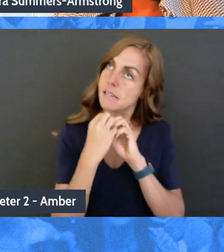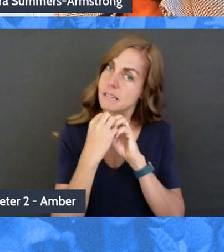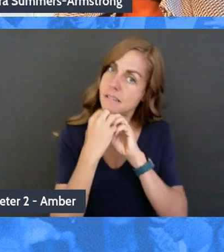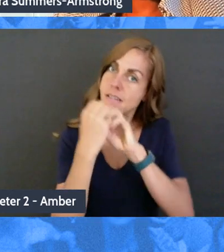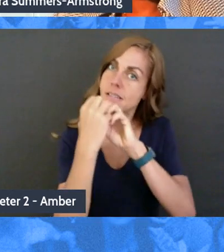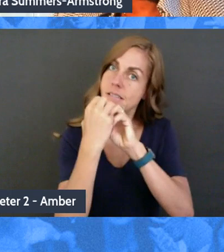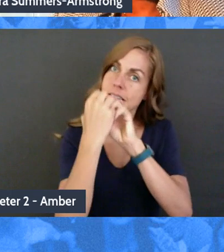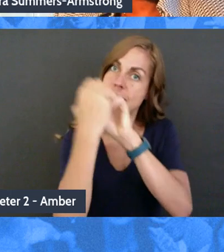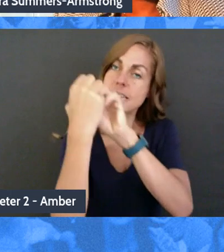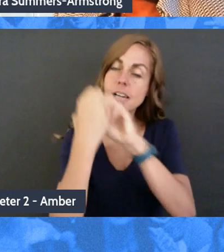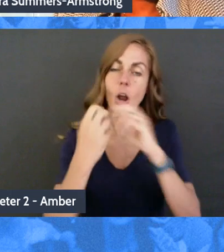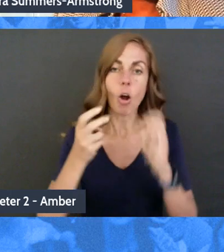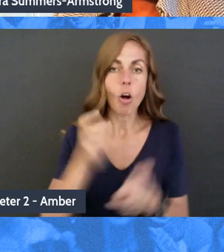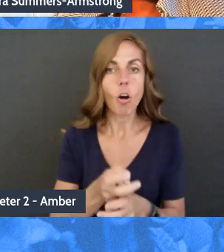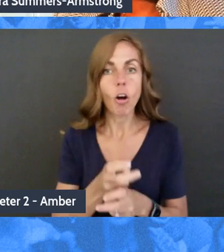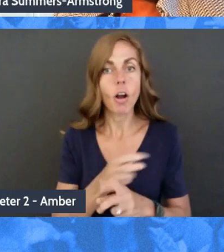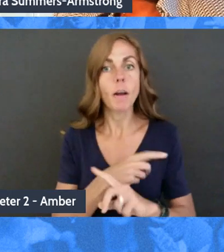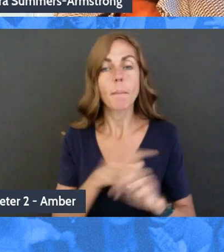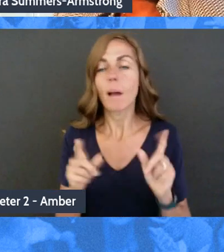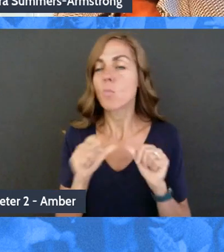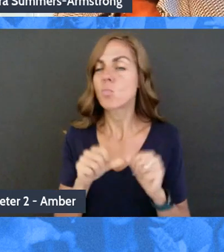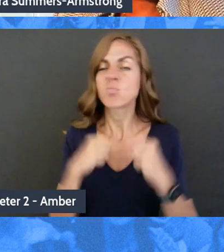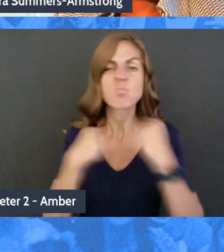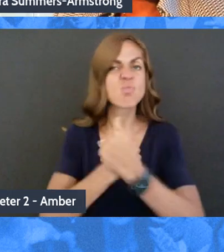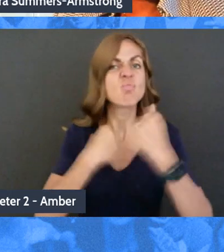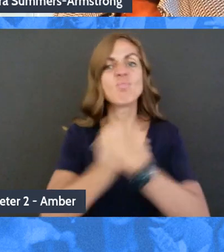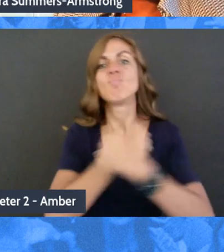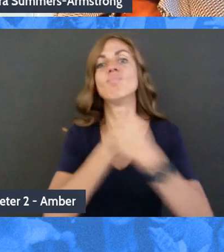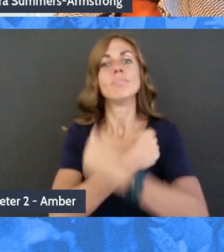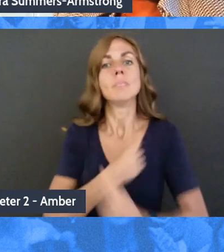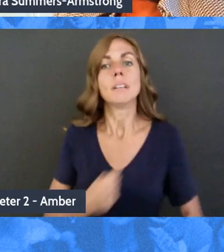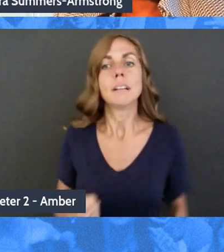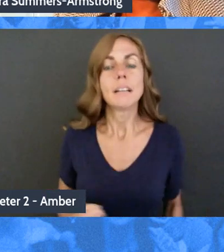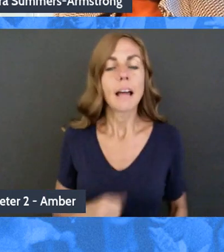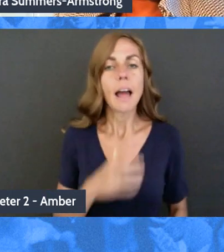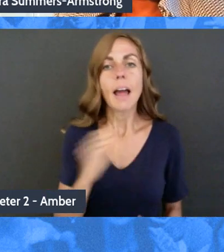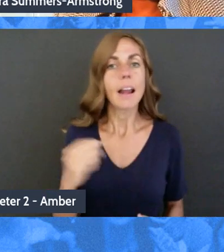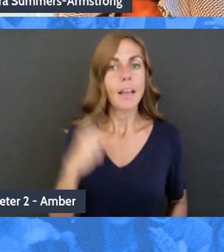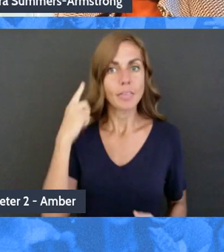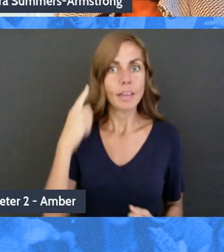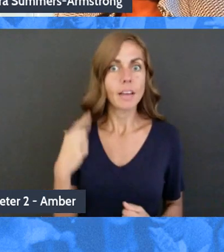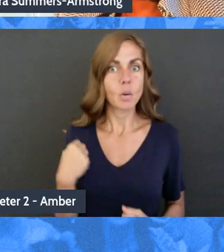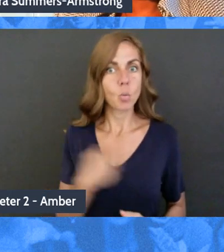but we're gonna just keep fighting and I think we are seeing so much momentum though